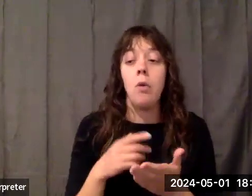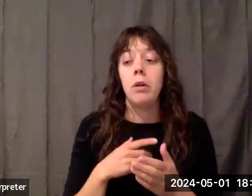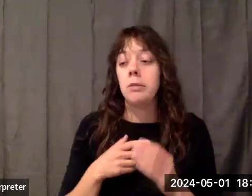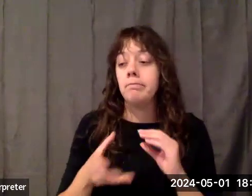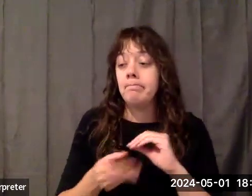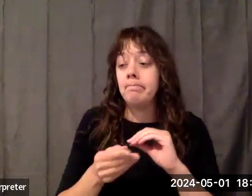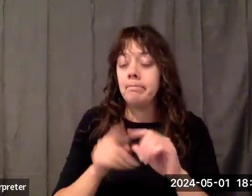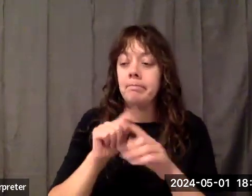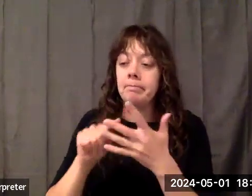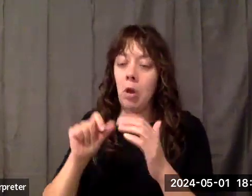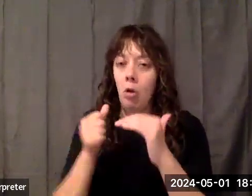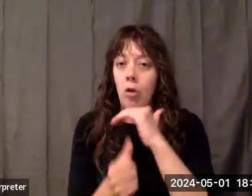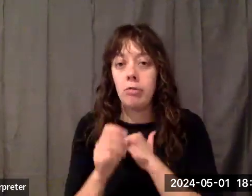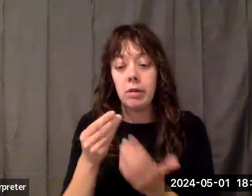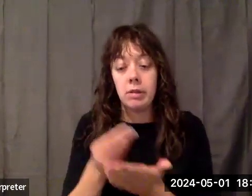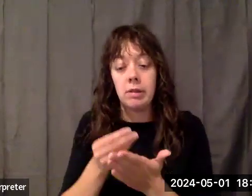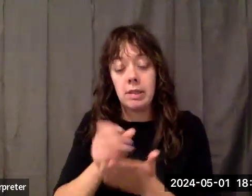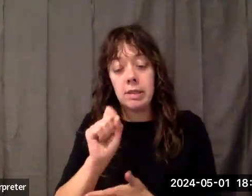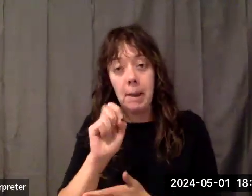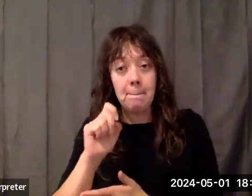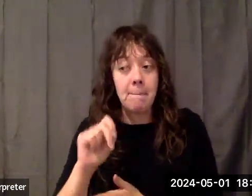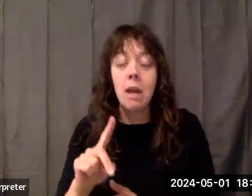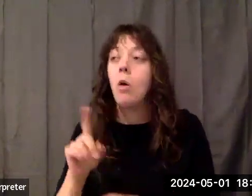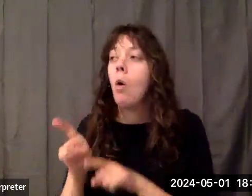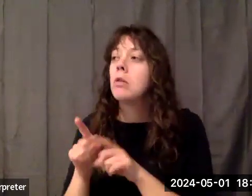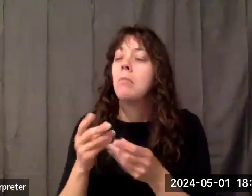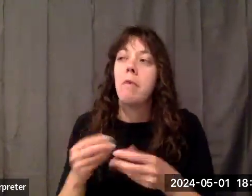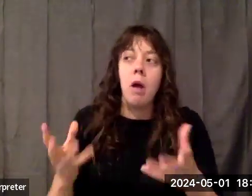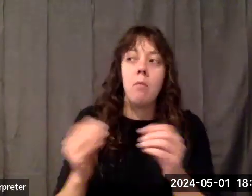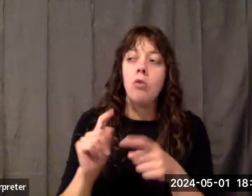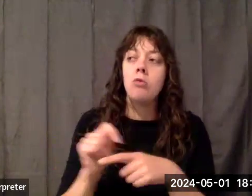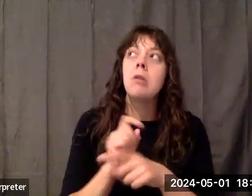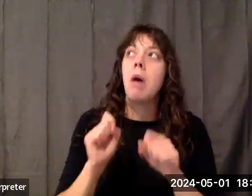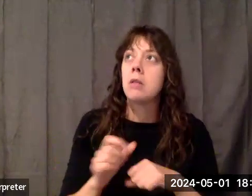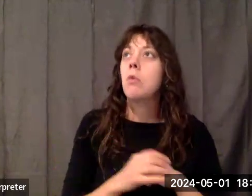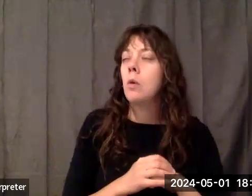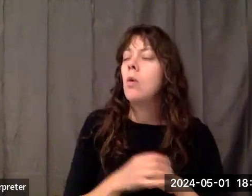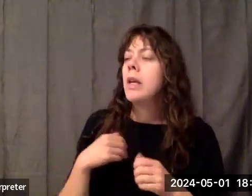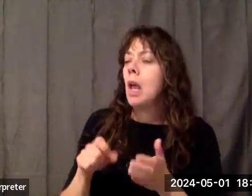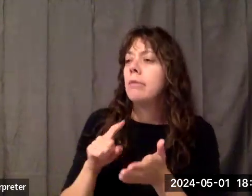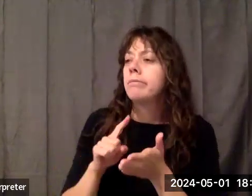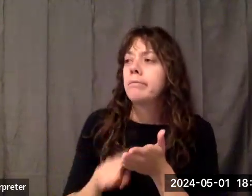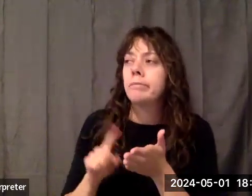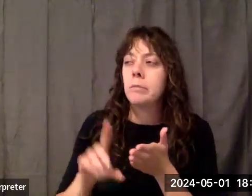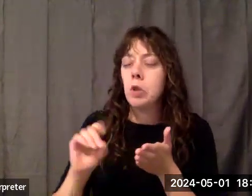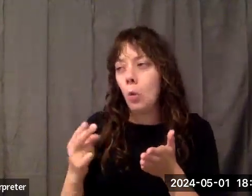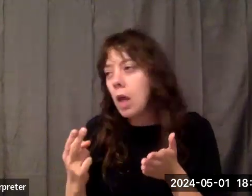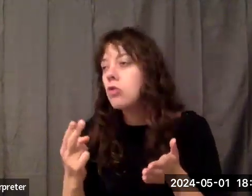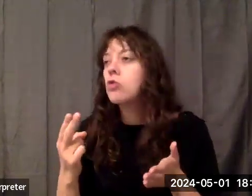for trainings available potentially within DOH and or clarifying our existing resources to include cost. Thank you.